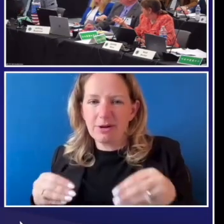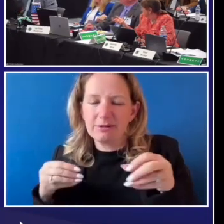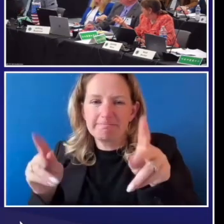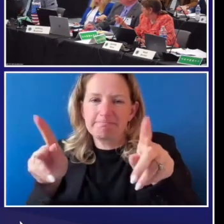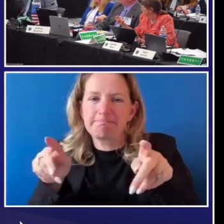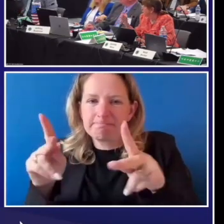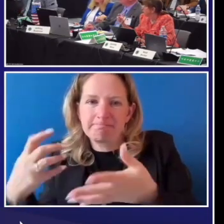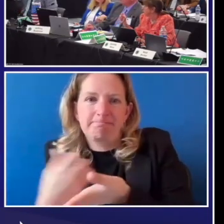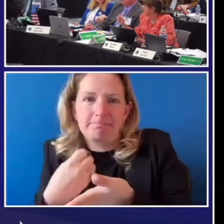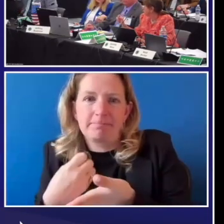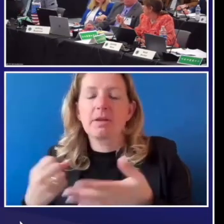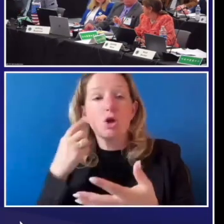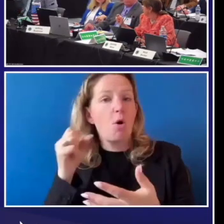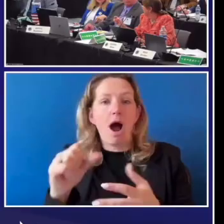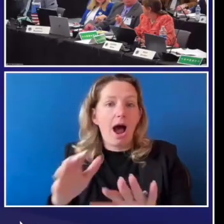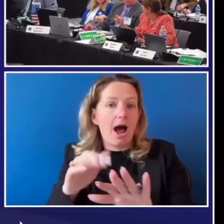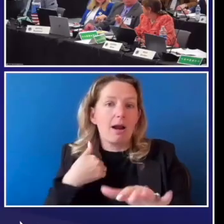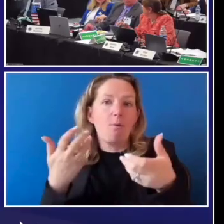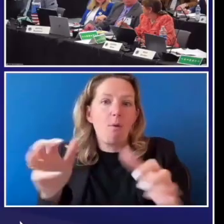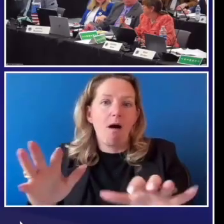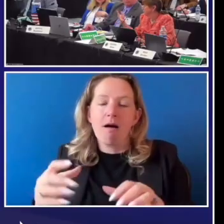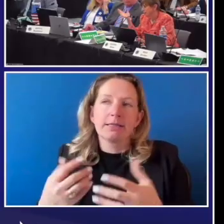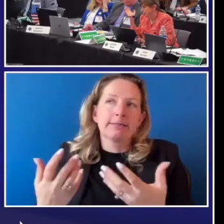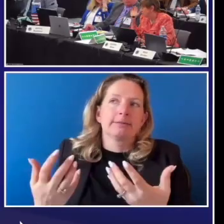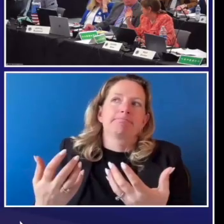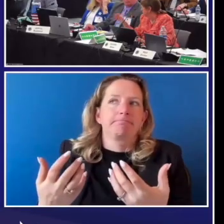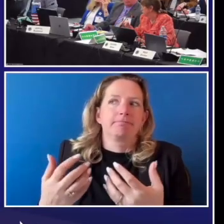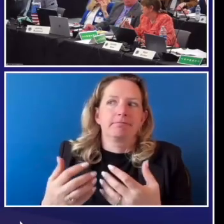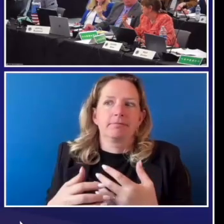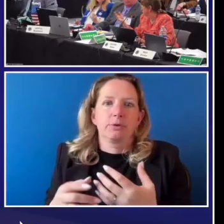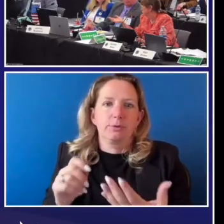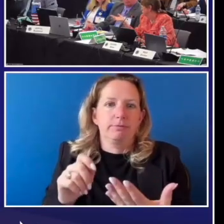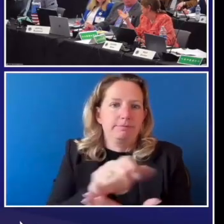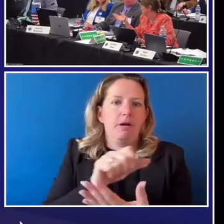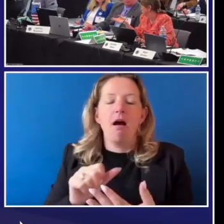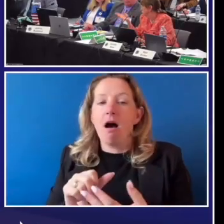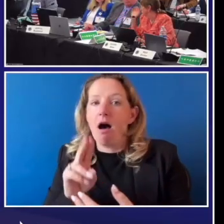So I'm not saying there shouldn't have been a less clause, but unless the secretary determines, you know, something.